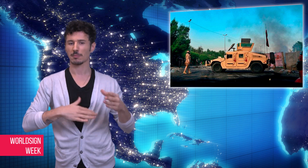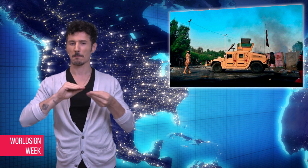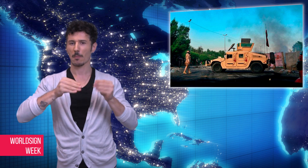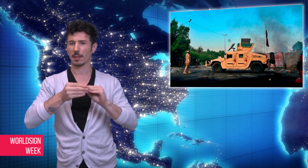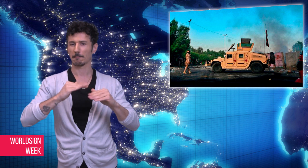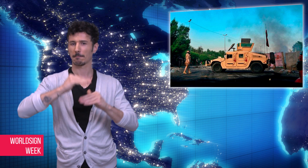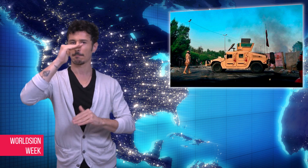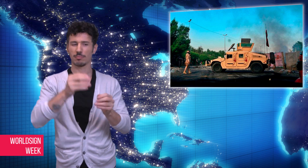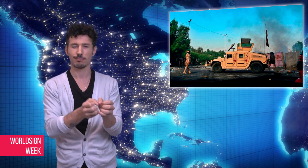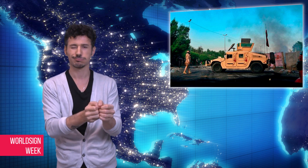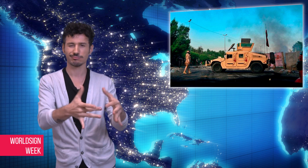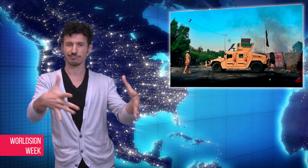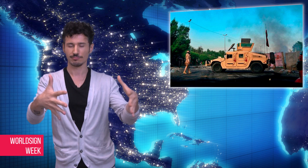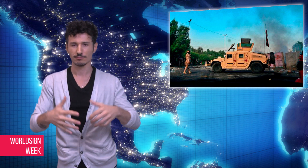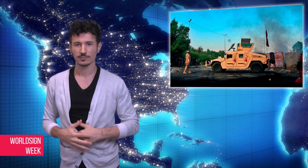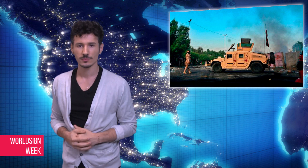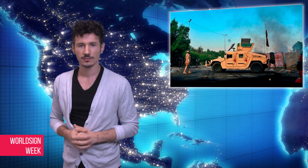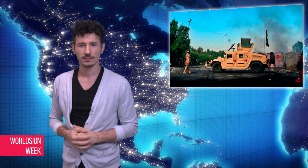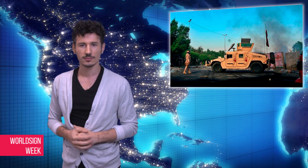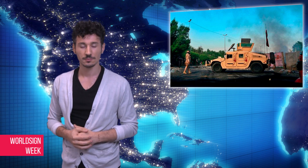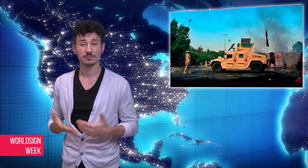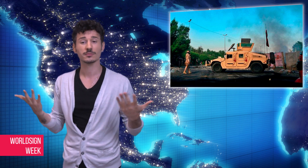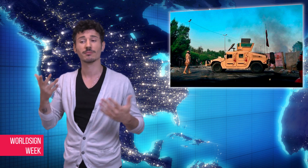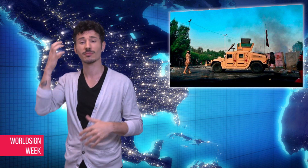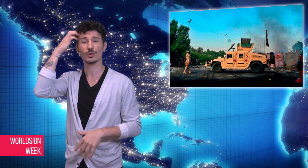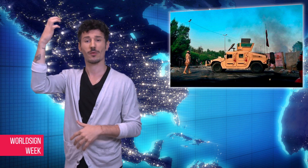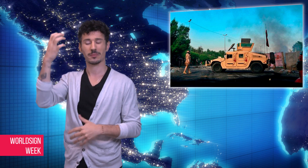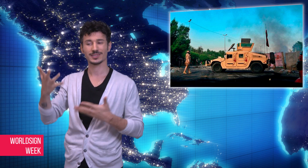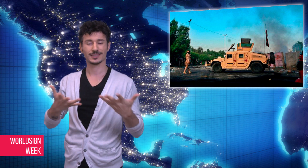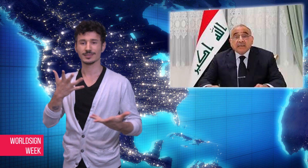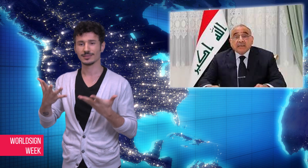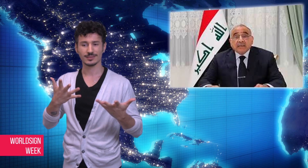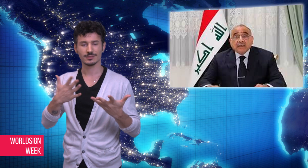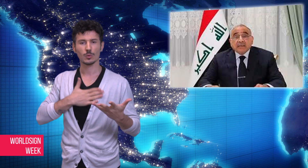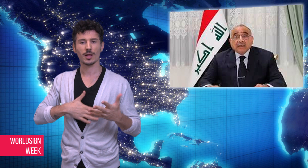were seeking to create trouble.